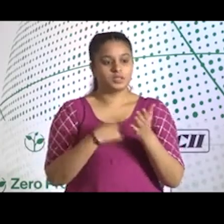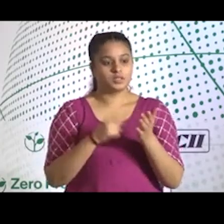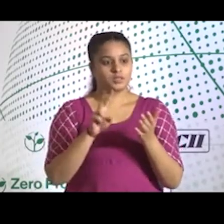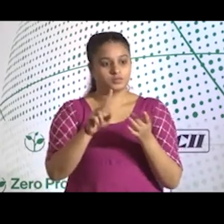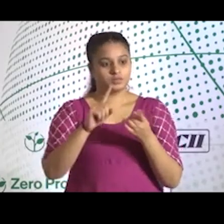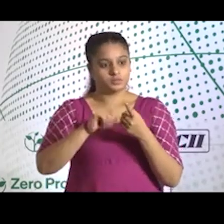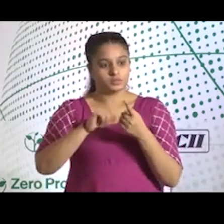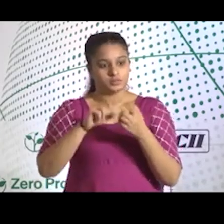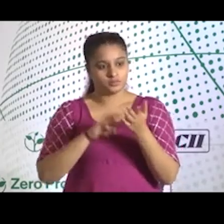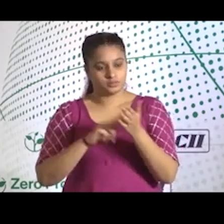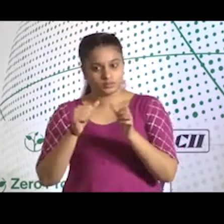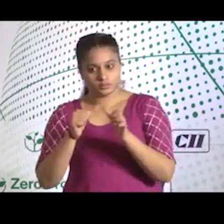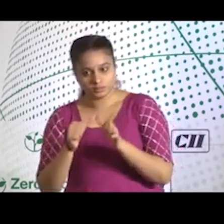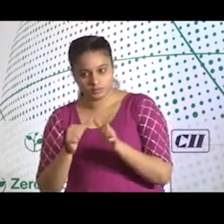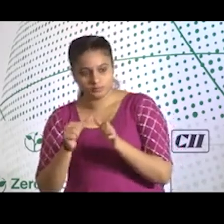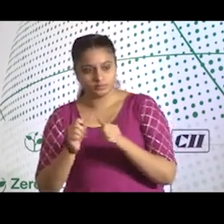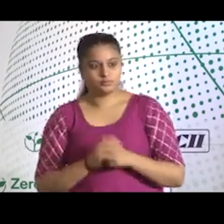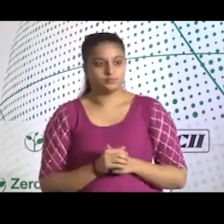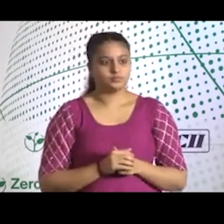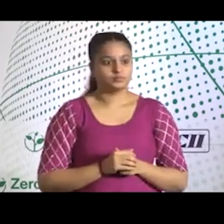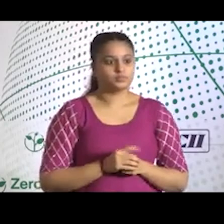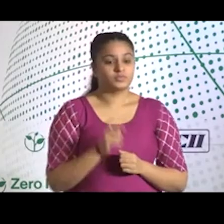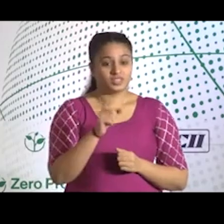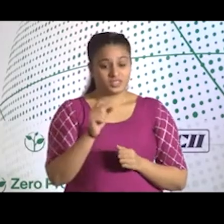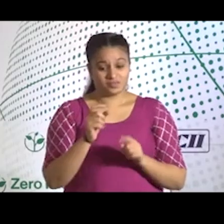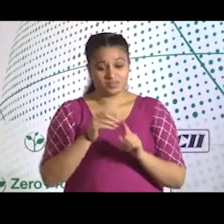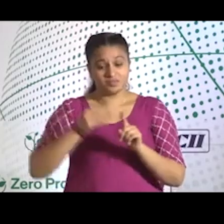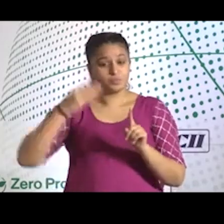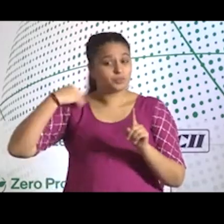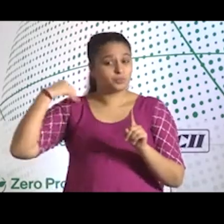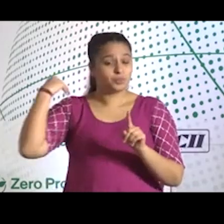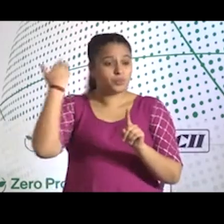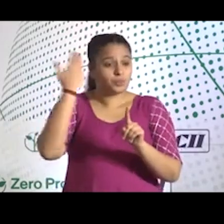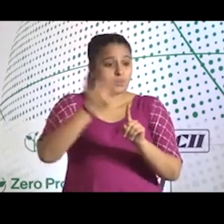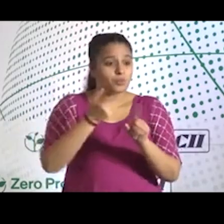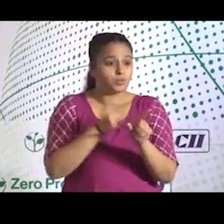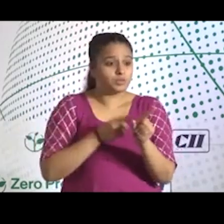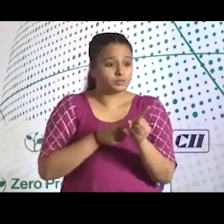RANGAPPA 17 and a half years with Applied Materials, a seasoned I.T.